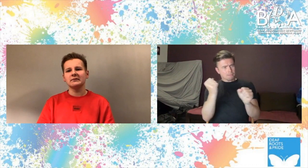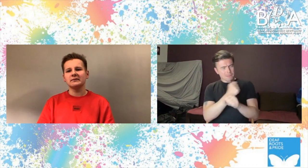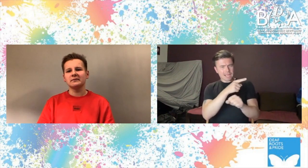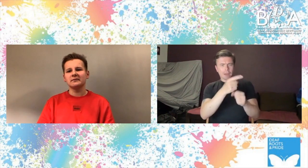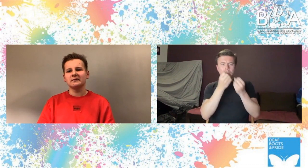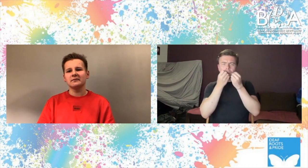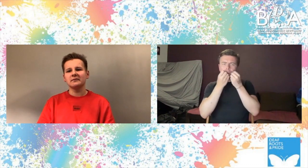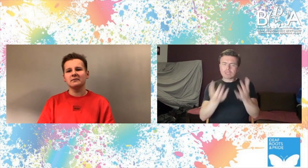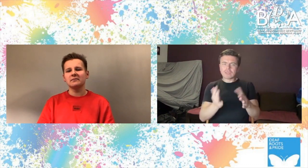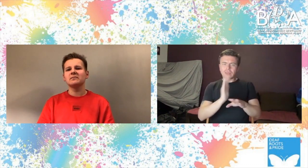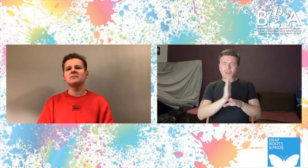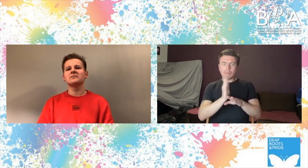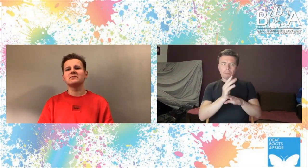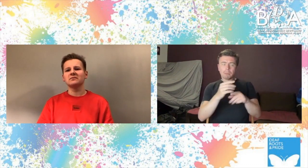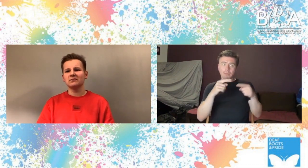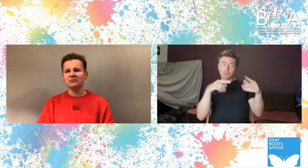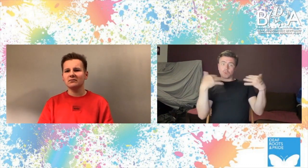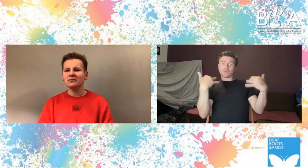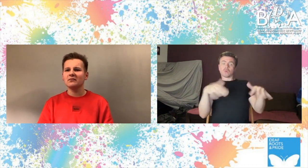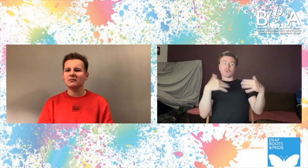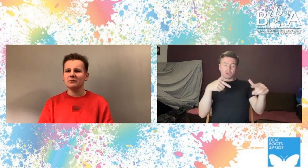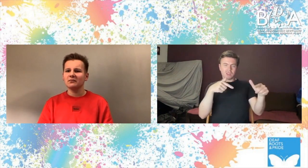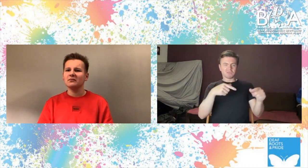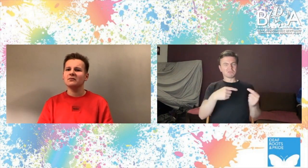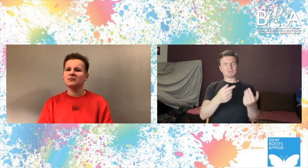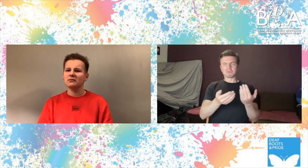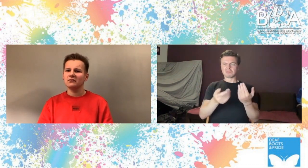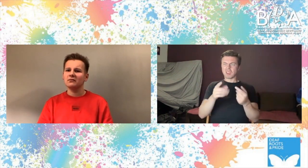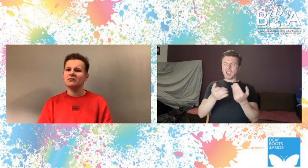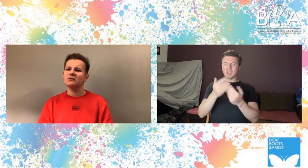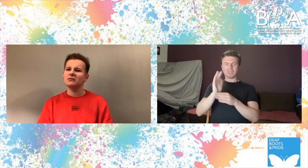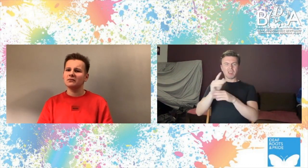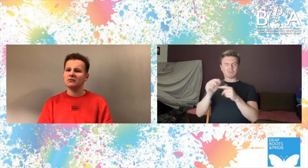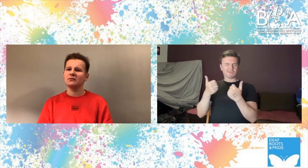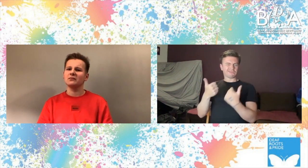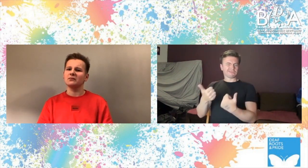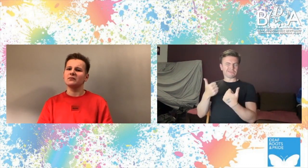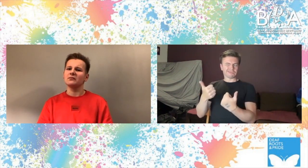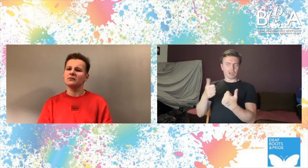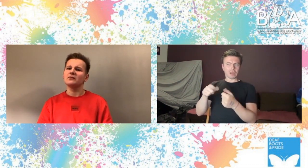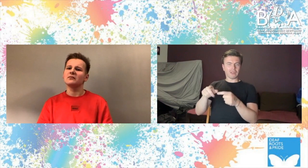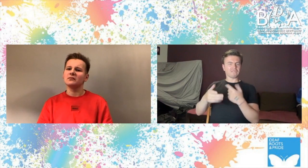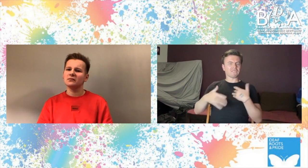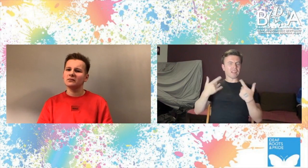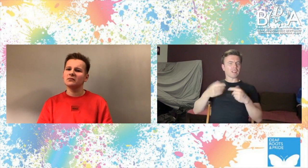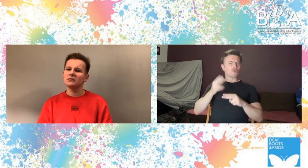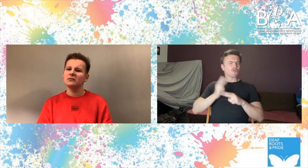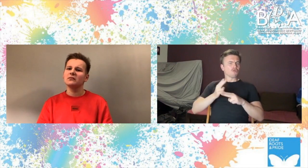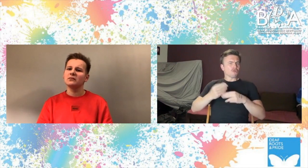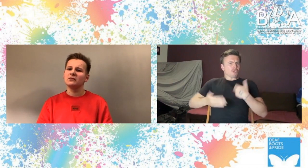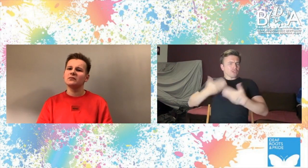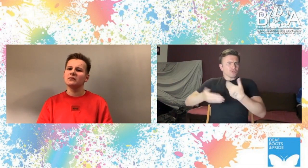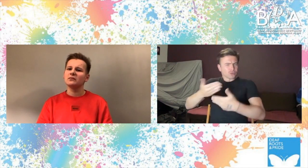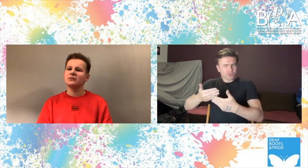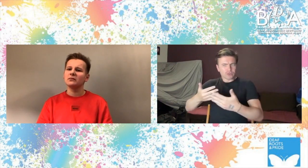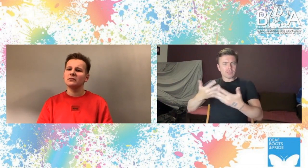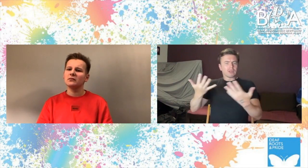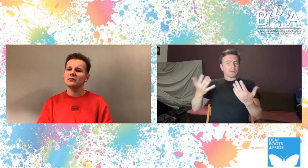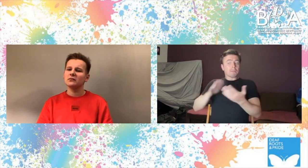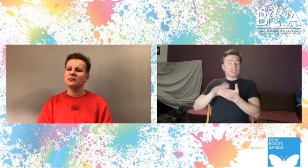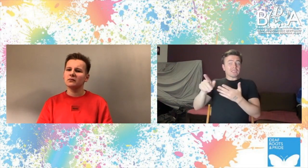It’s a beautiful film. Other films might be less good. They might feel a bit rushed.